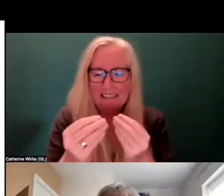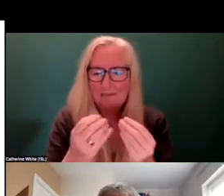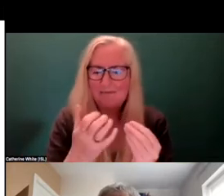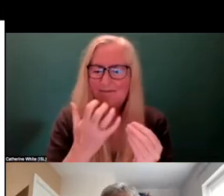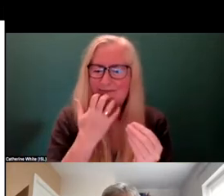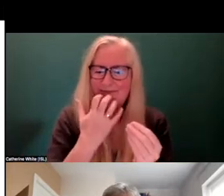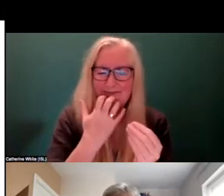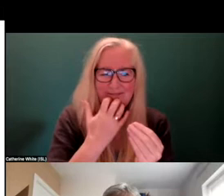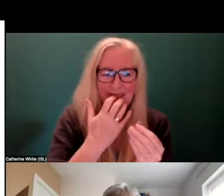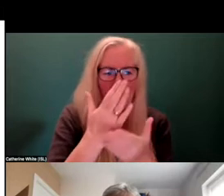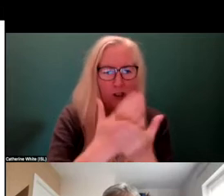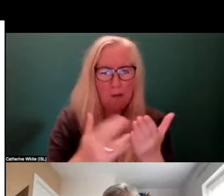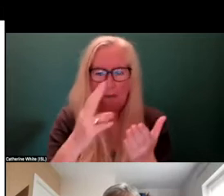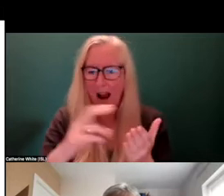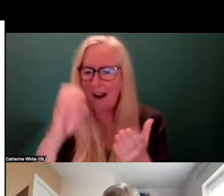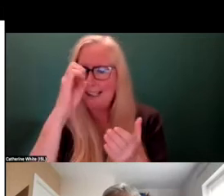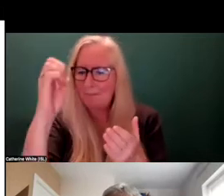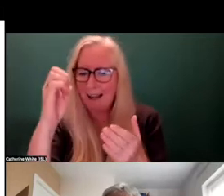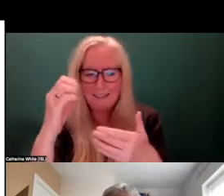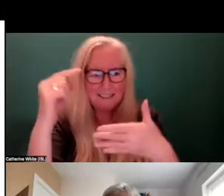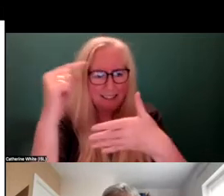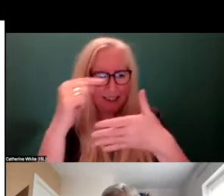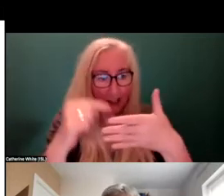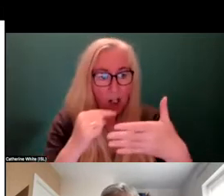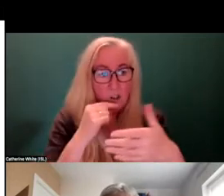maybe too tedious and routine and those that are unexpected.